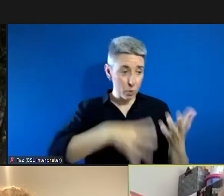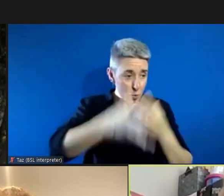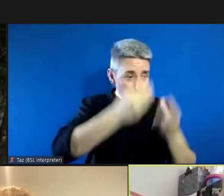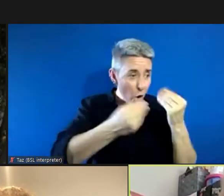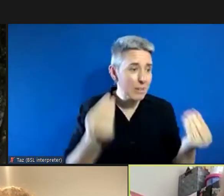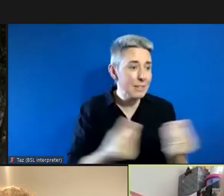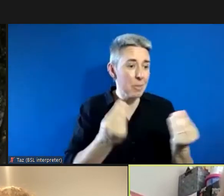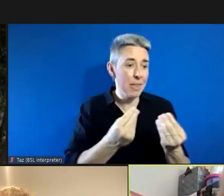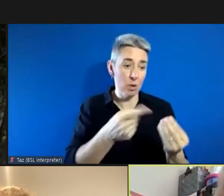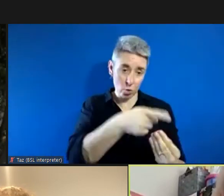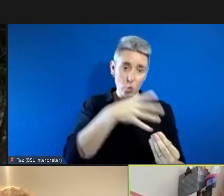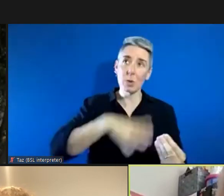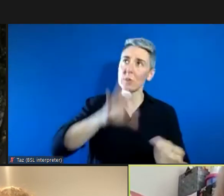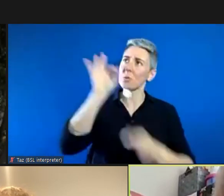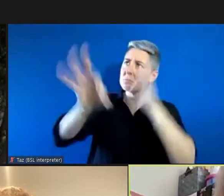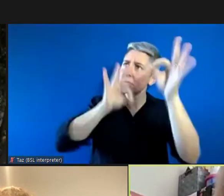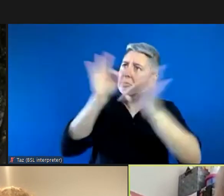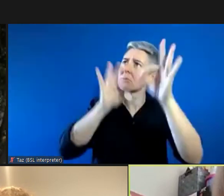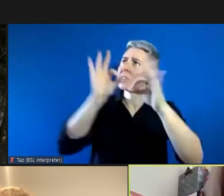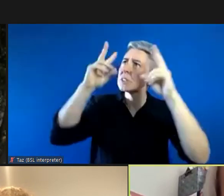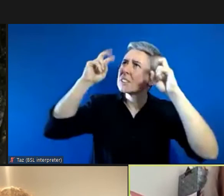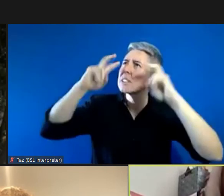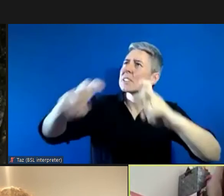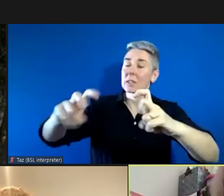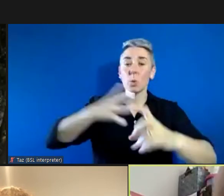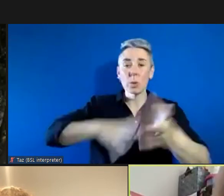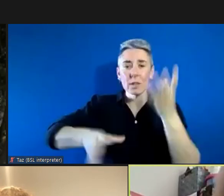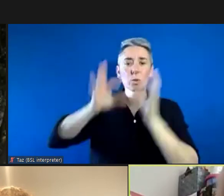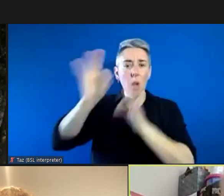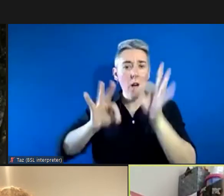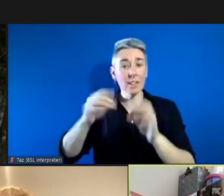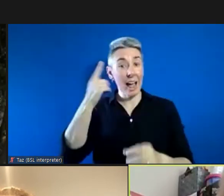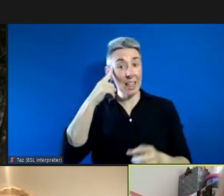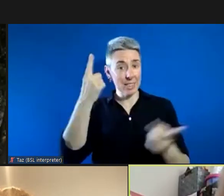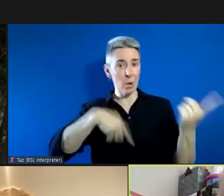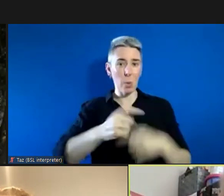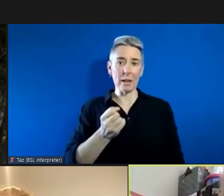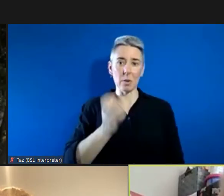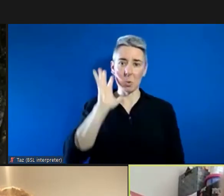questions you need to understand I think we're so scared of asking these questions, looking silly,